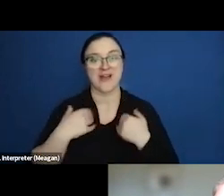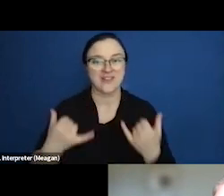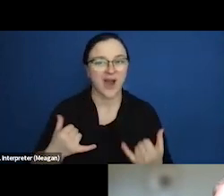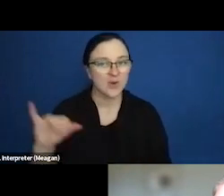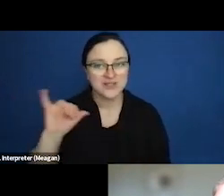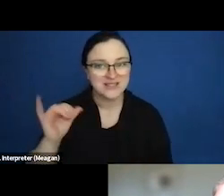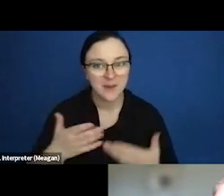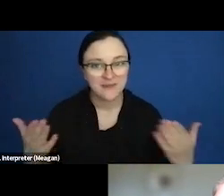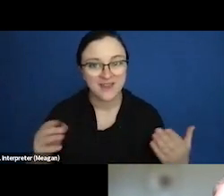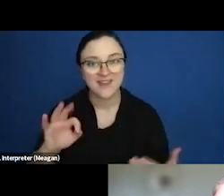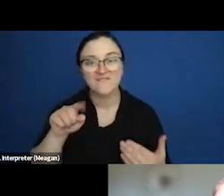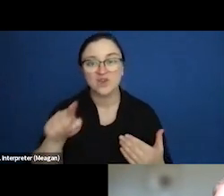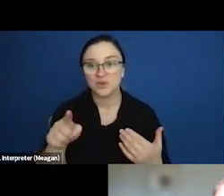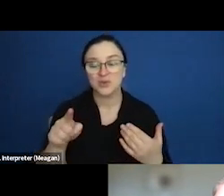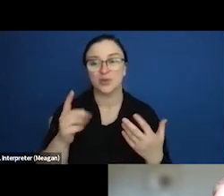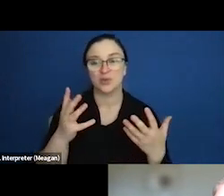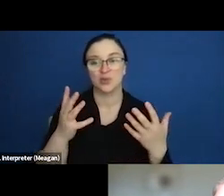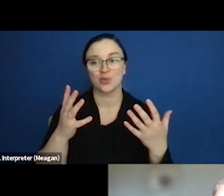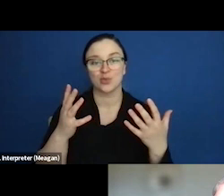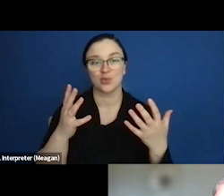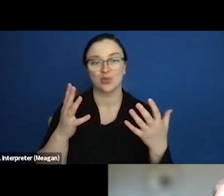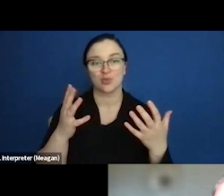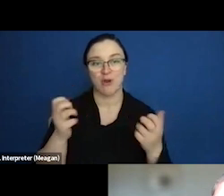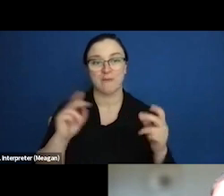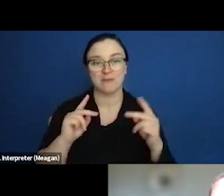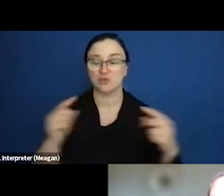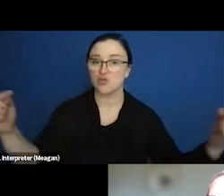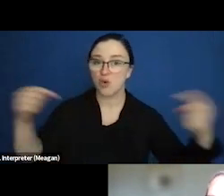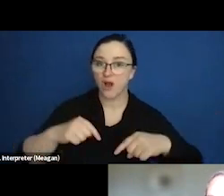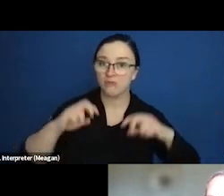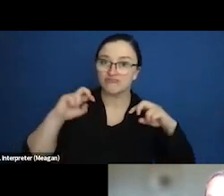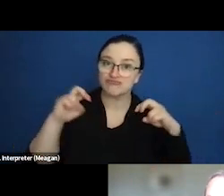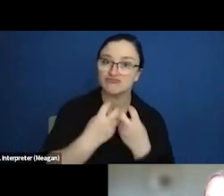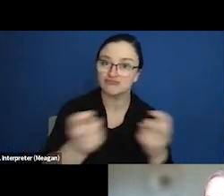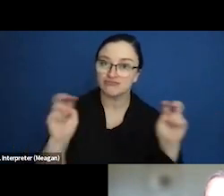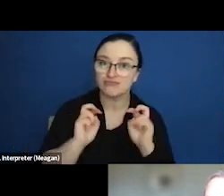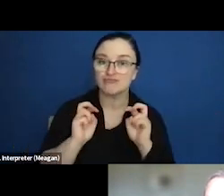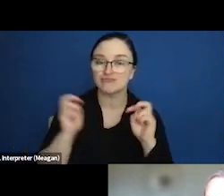If you are looking to bring individuals to the table, there has to be a means for compensation.